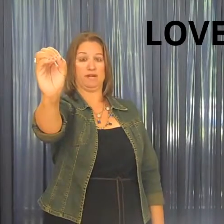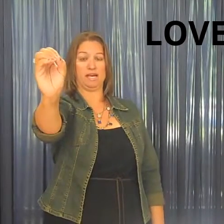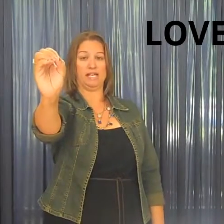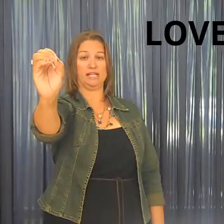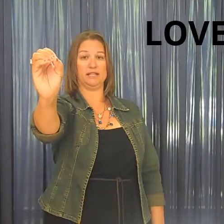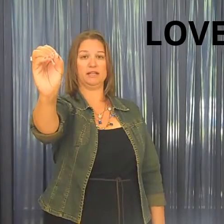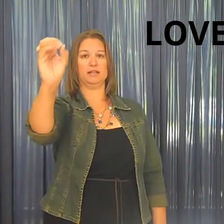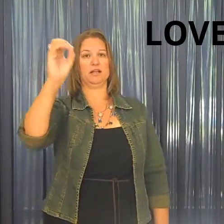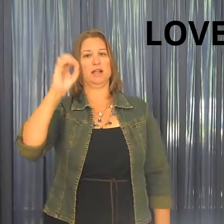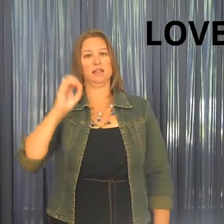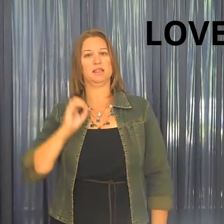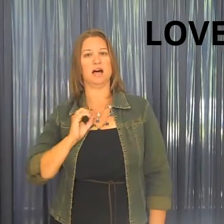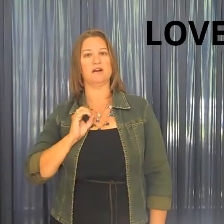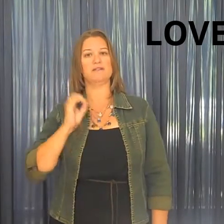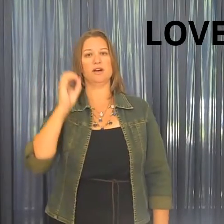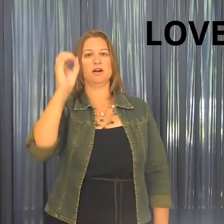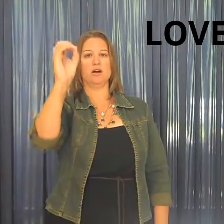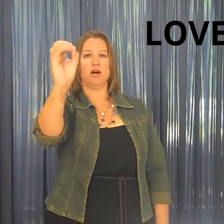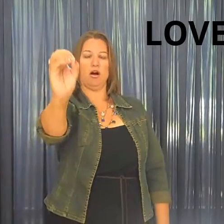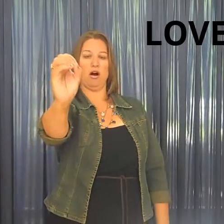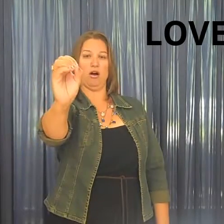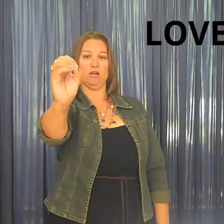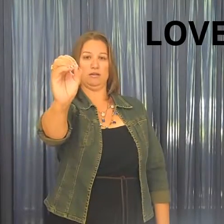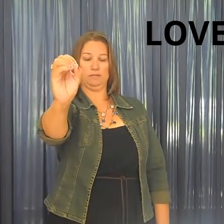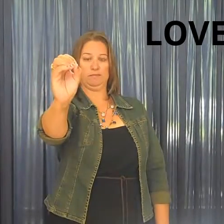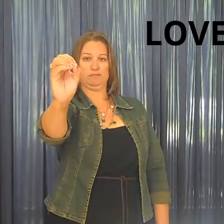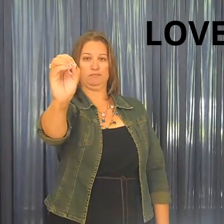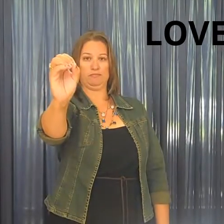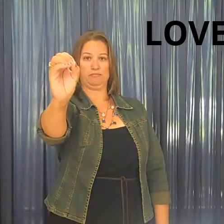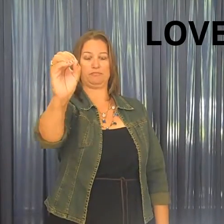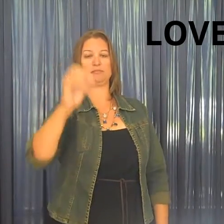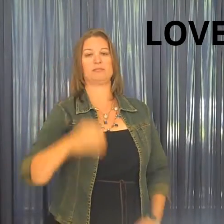from my body. "Love all".